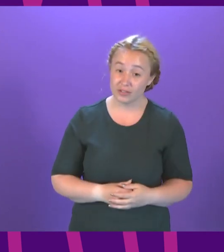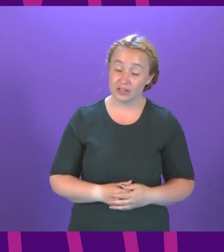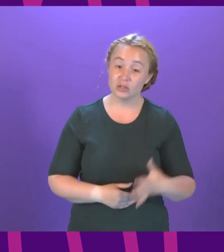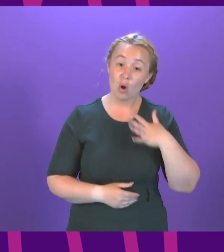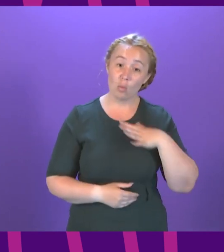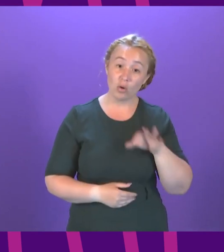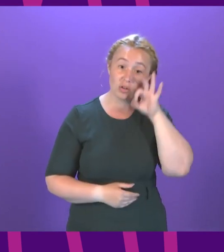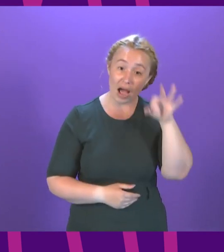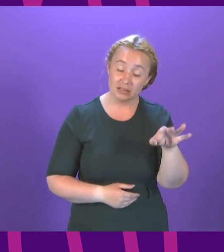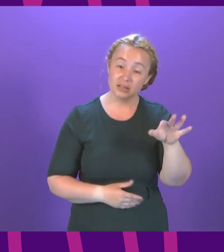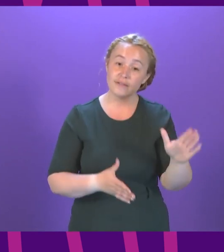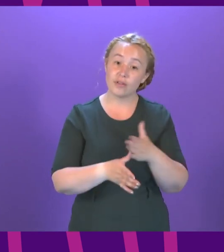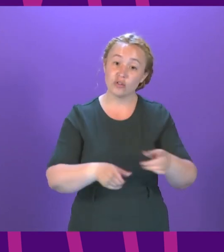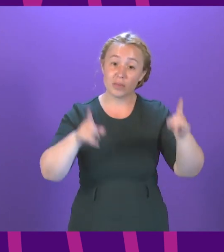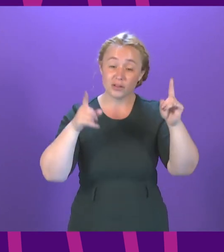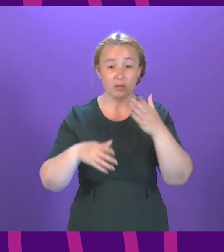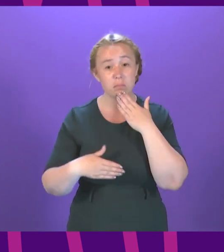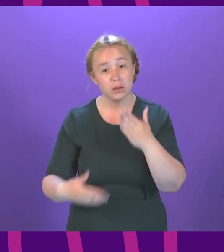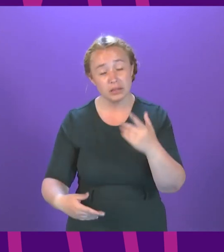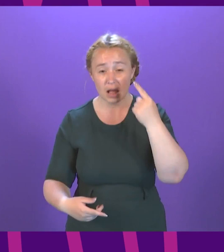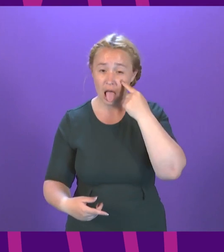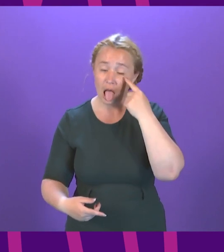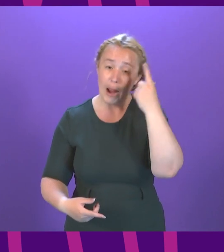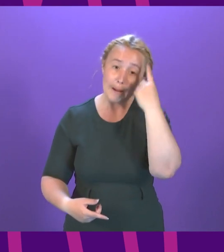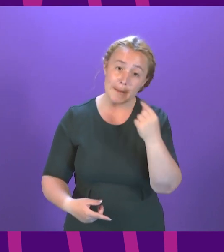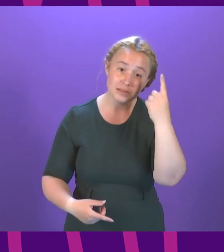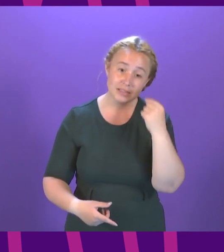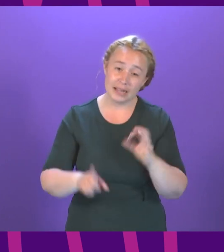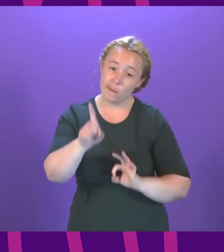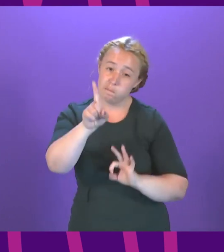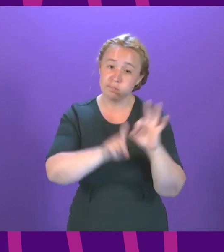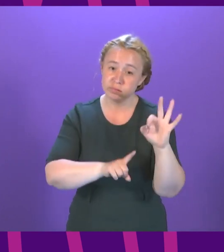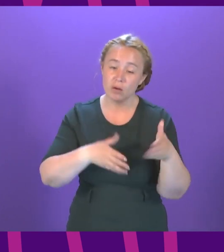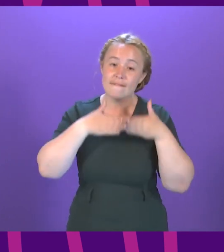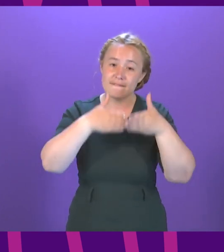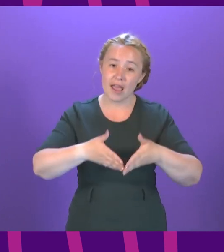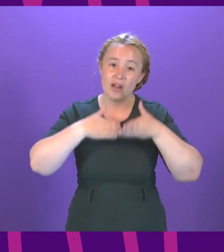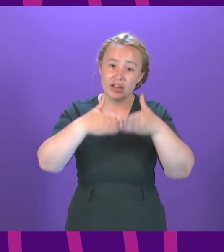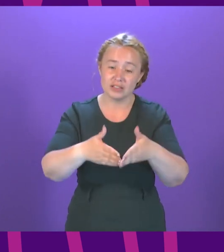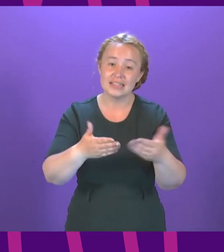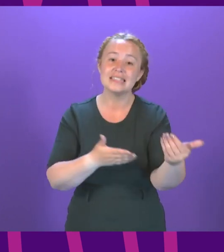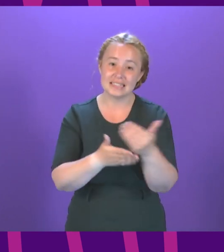will the First Minister look at how capacity can be substantially increased safely while